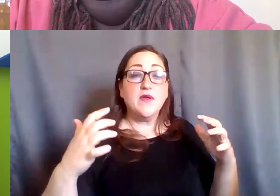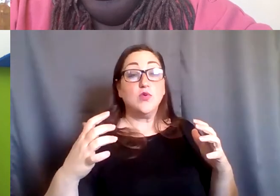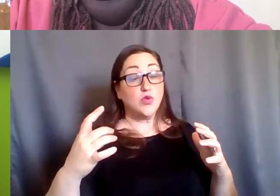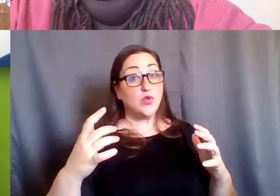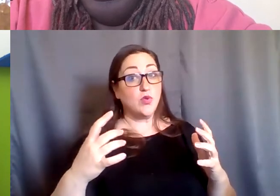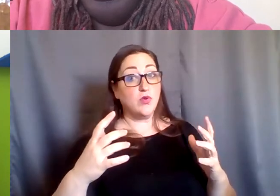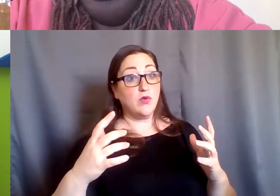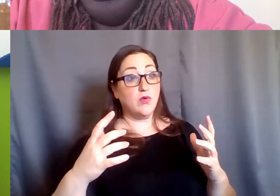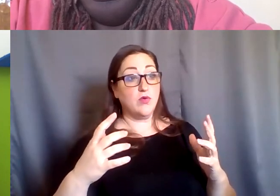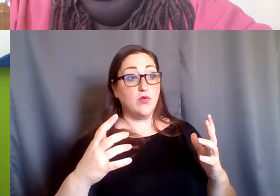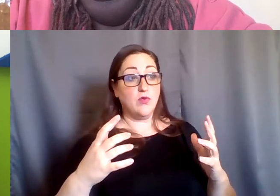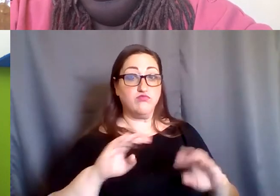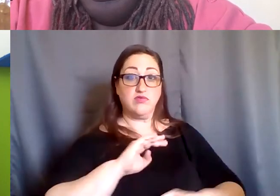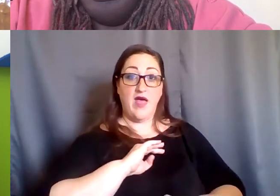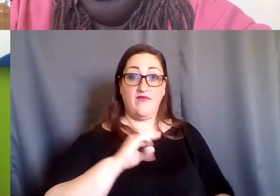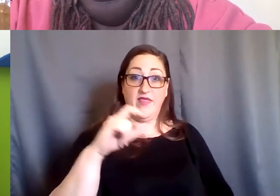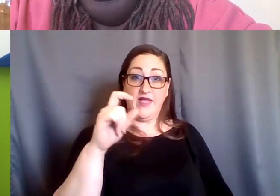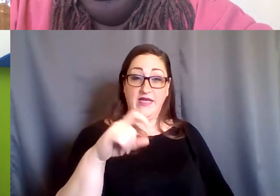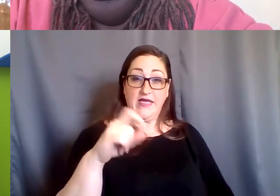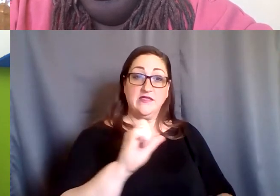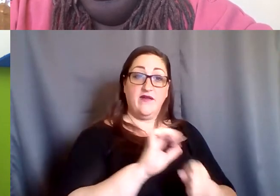we know that most metropolitan areas have severely cut public